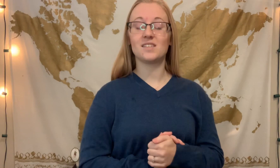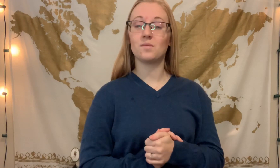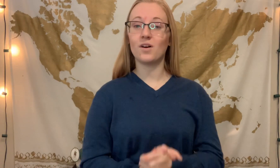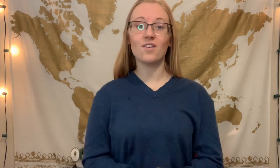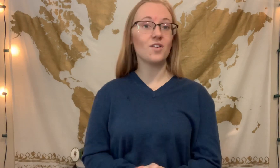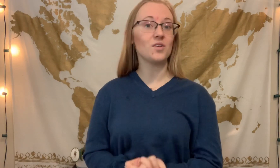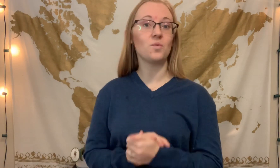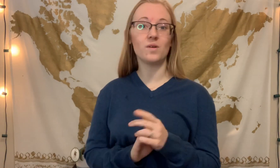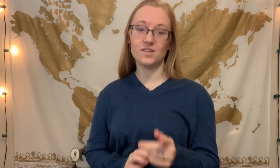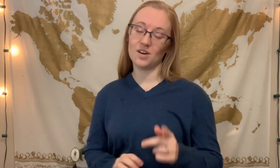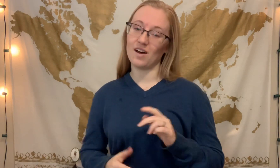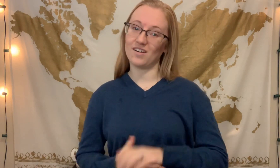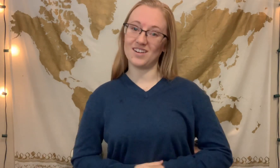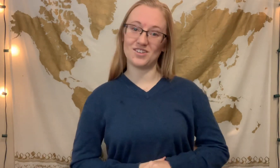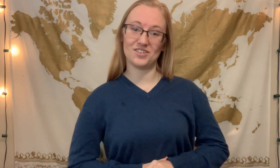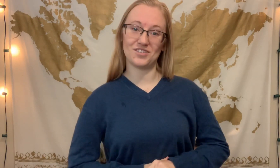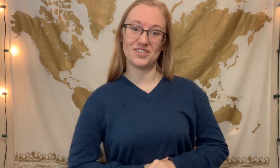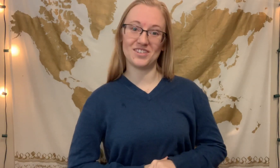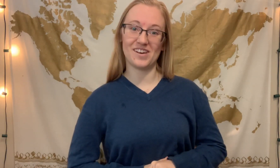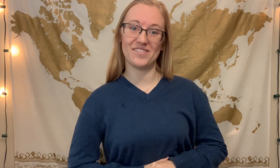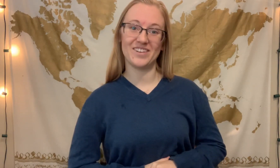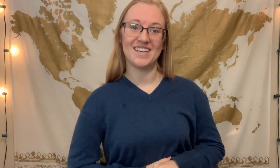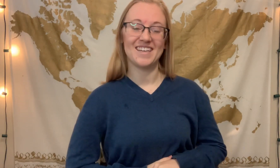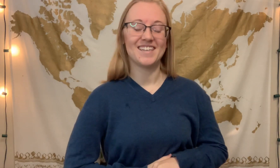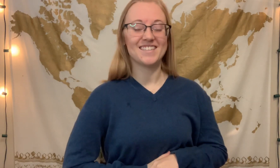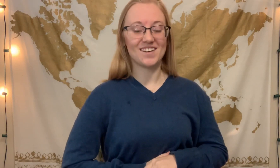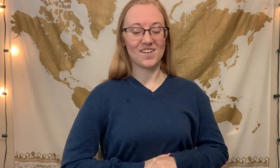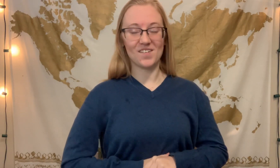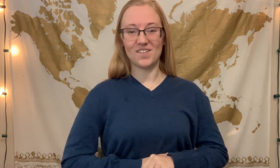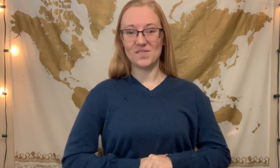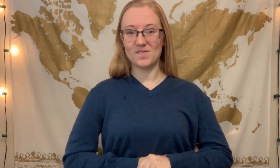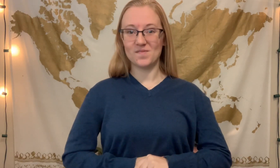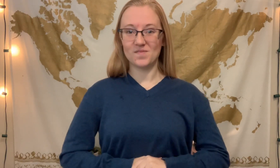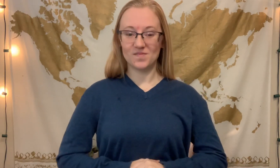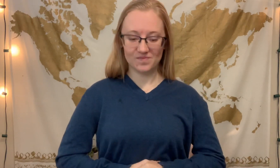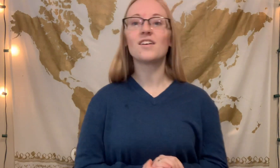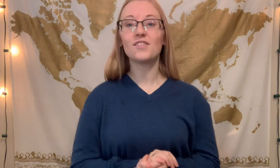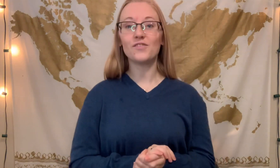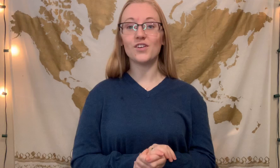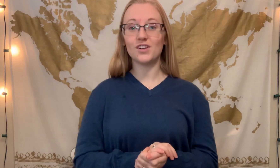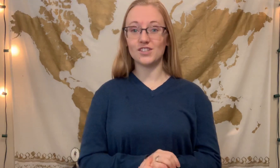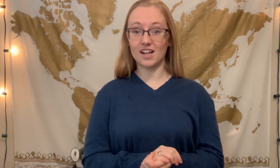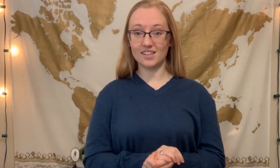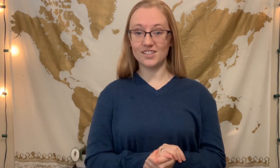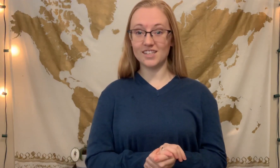tomorrow, you will know how to introduce yourself. So for your challenge today